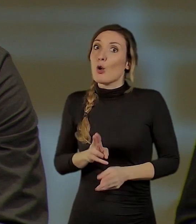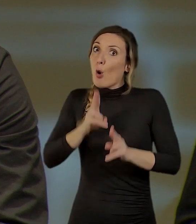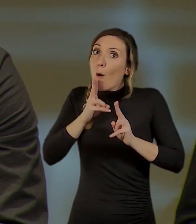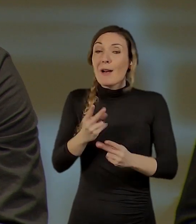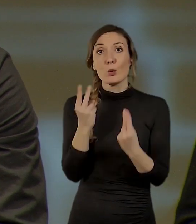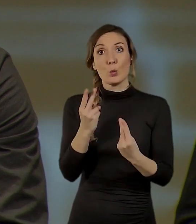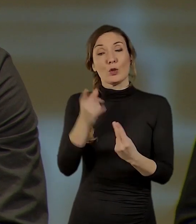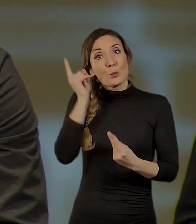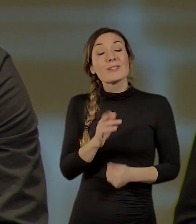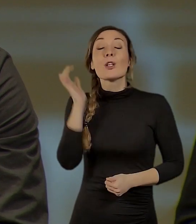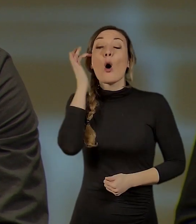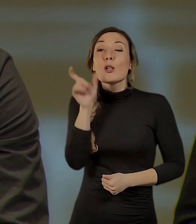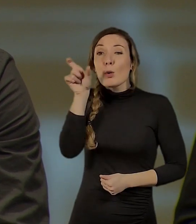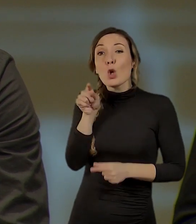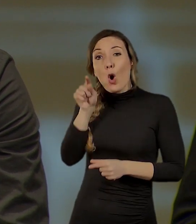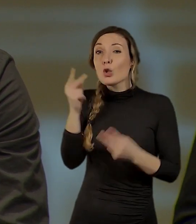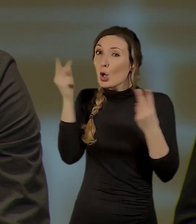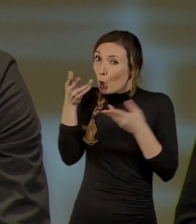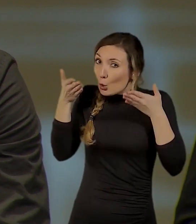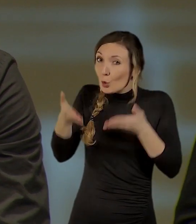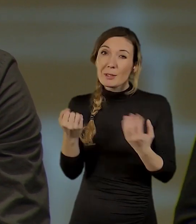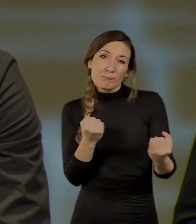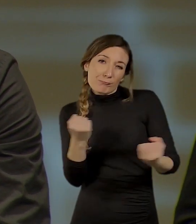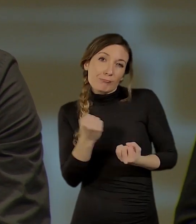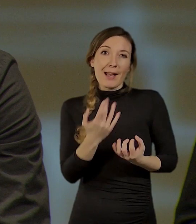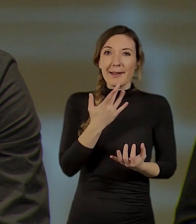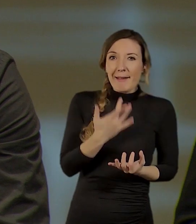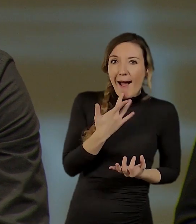And the second thing, the participation was in two rounds.